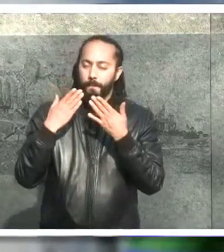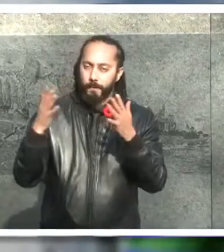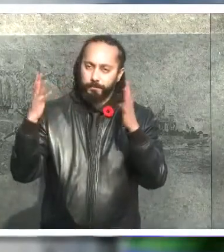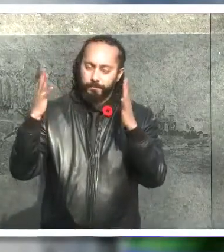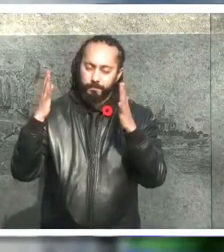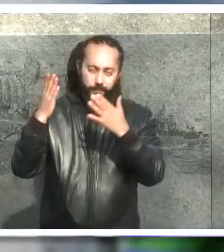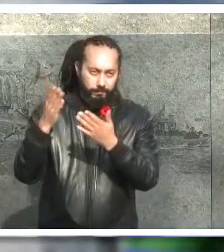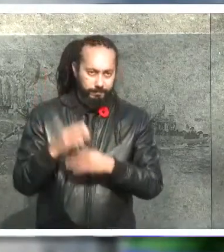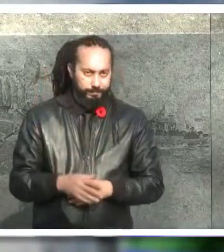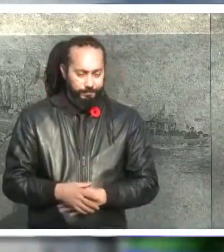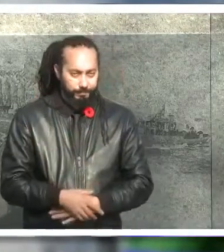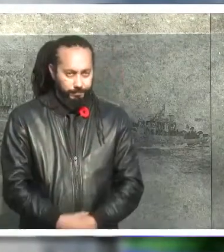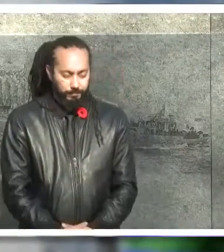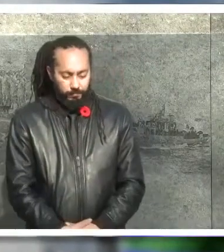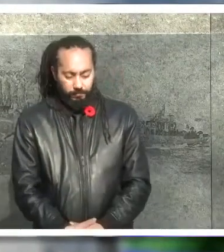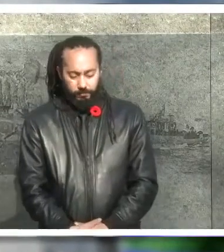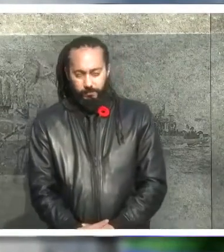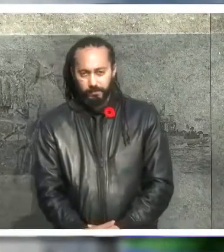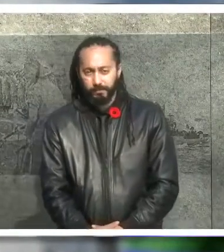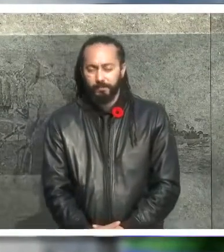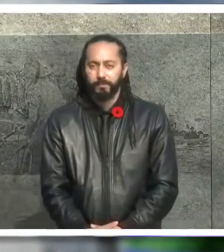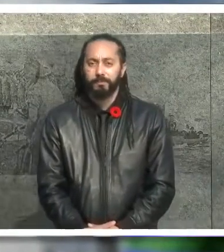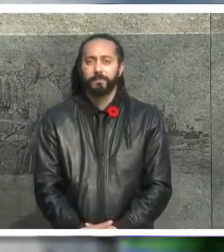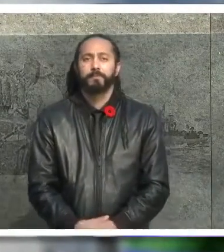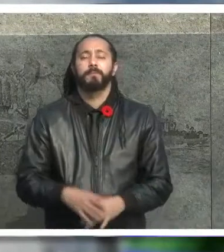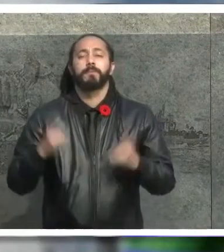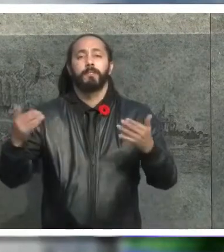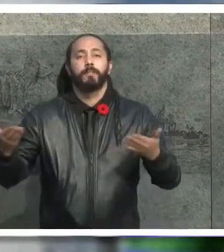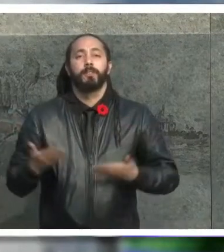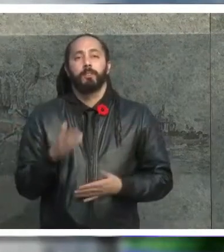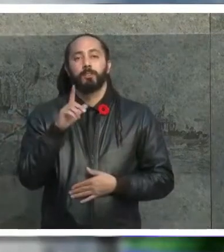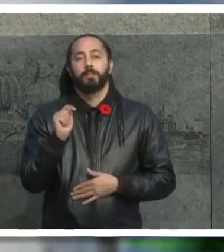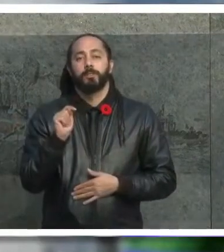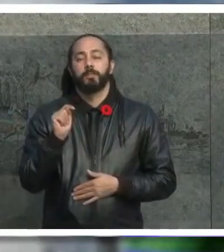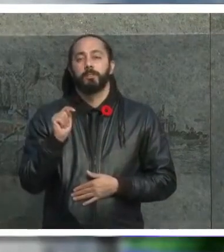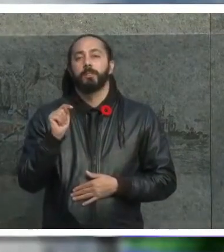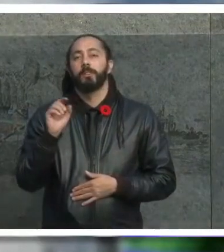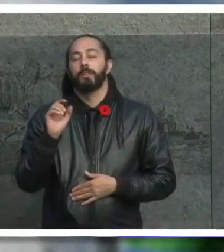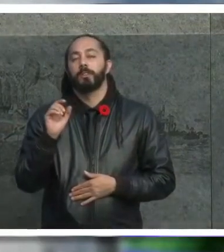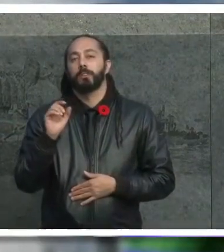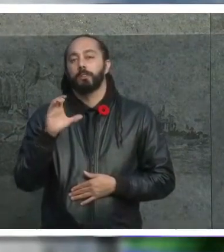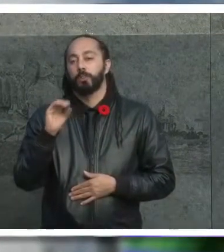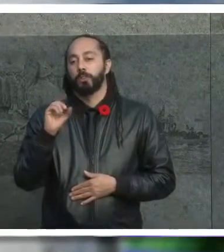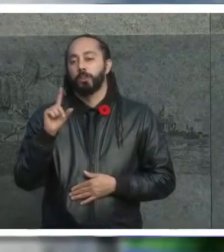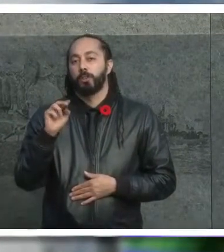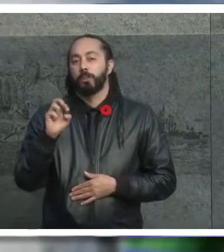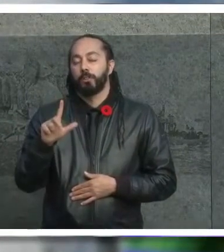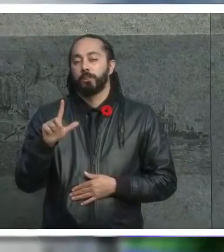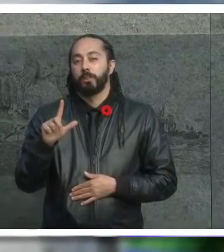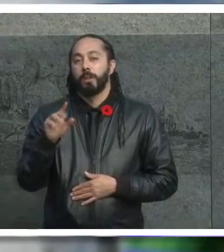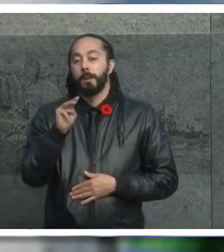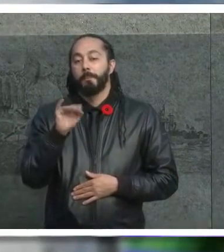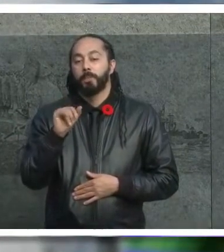Very well done, bravo. And now I invite Lieutenant Colonel division